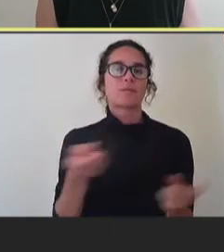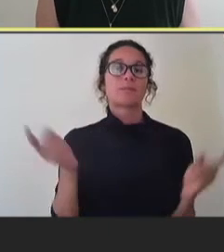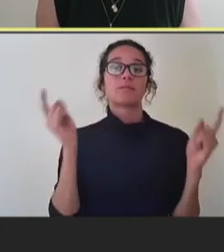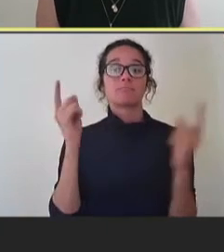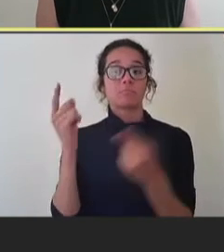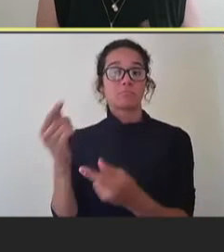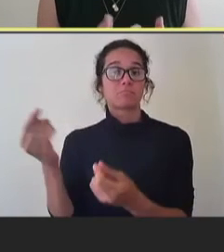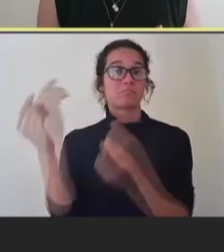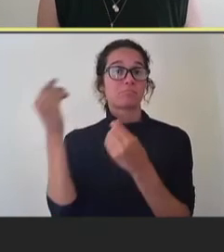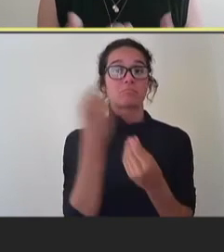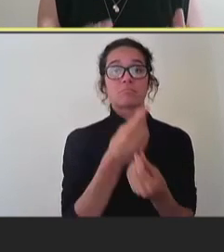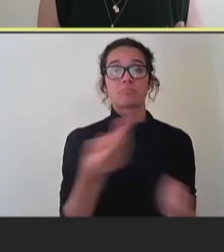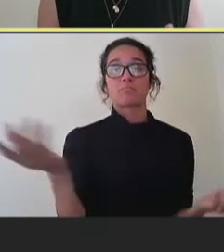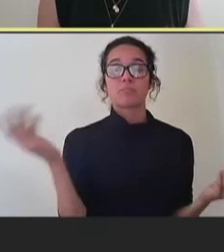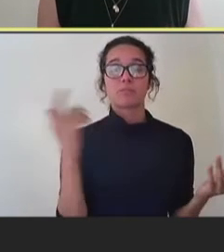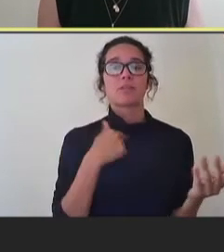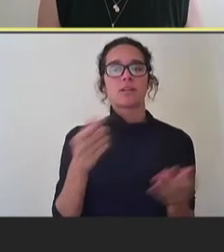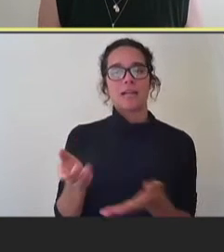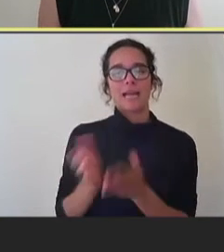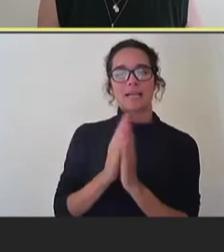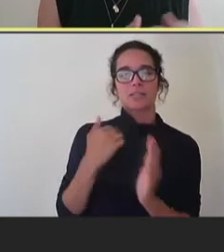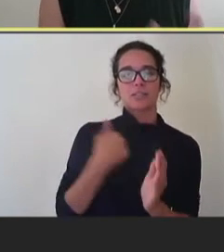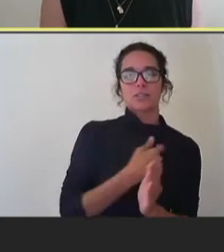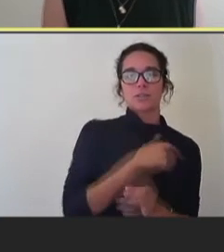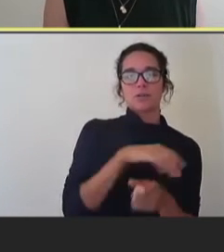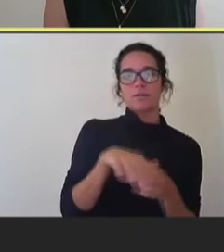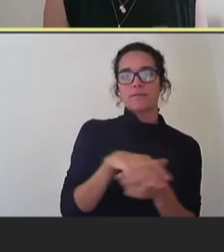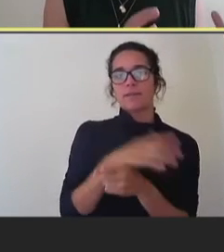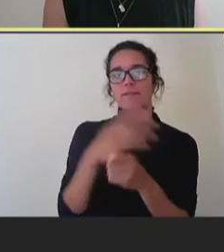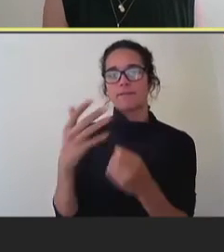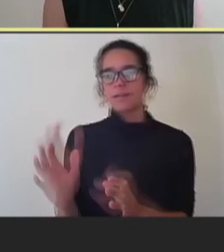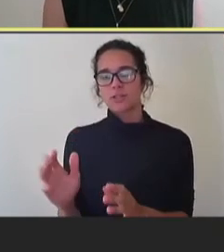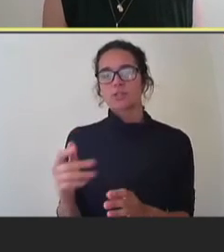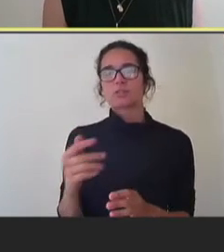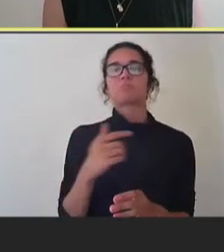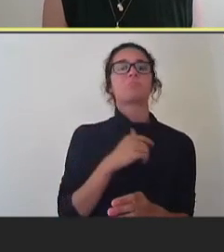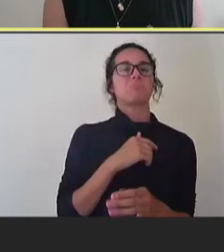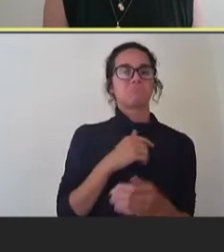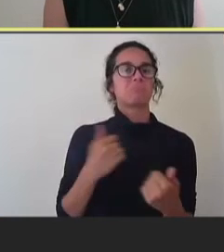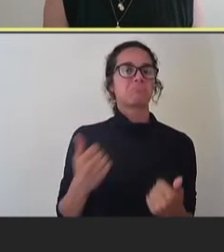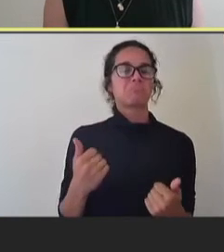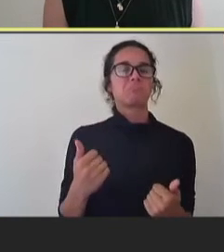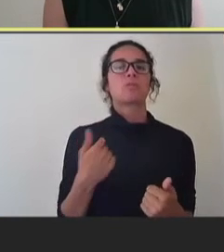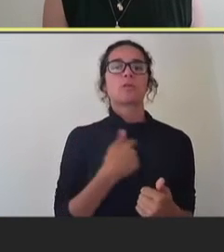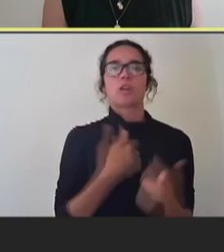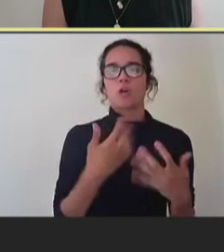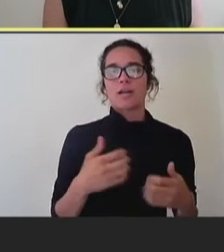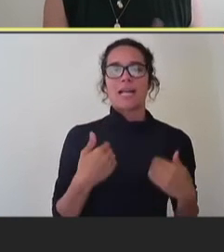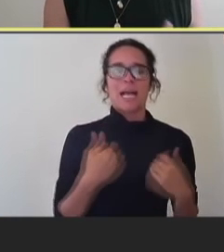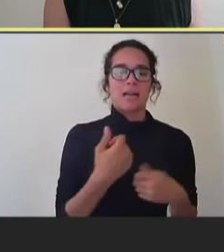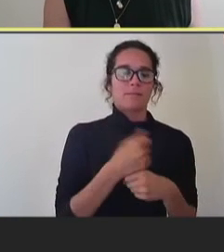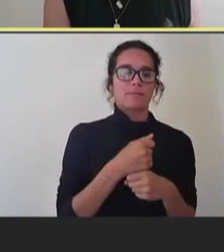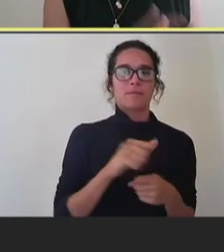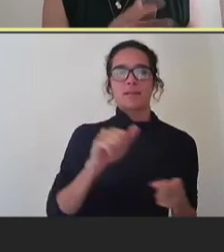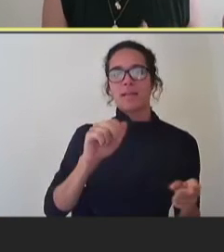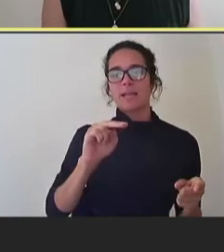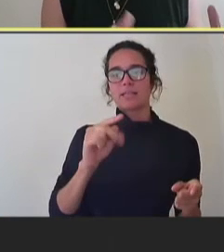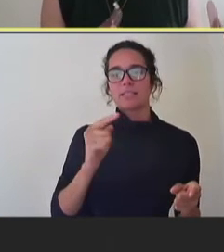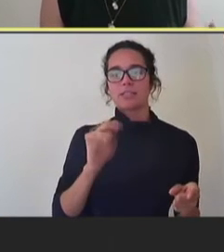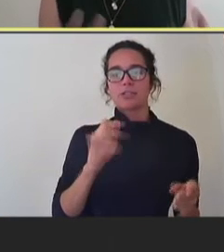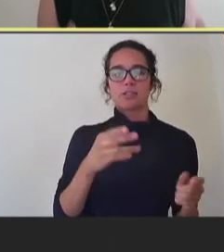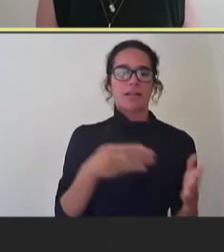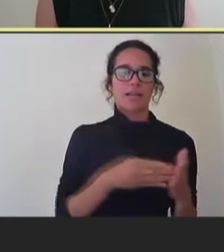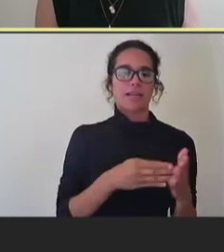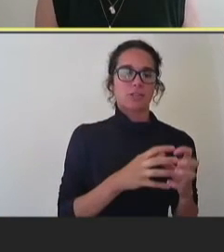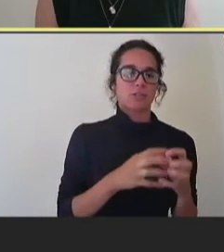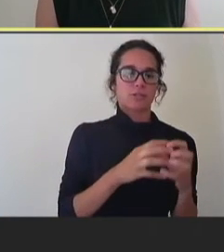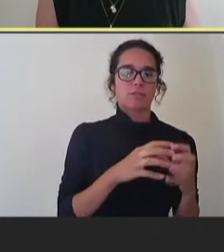to finish antigen that we already had made for them over the last sort of 18-month period that